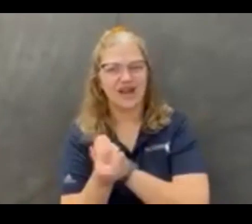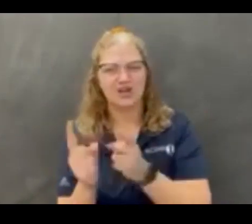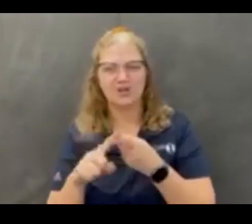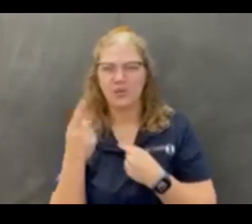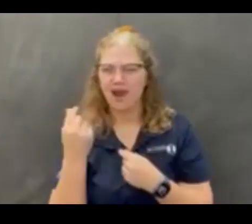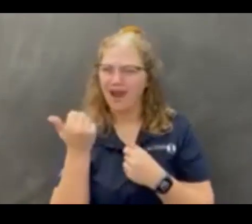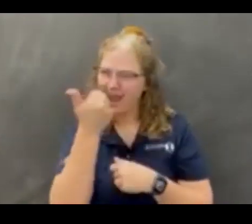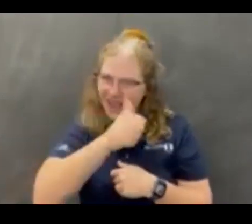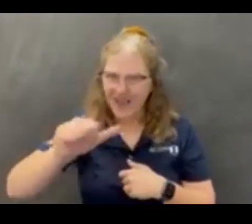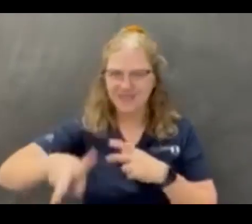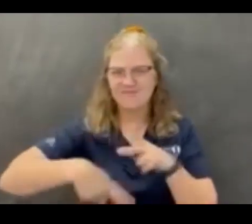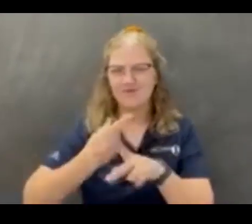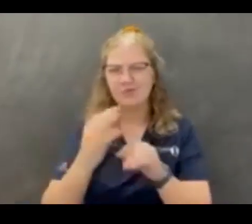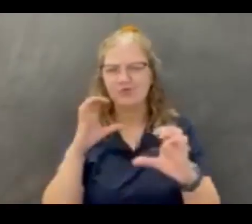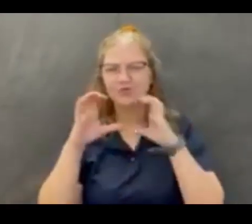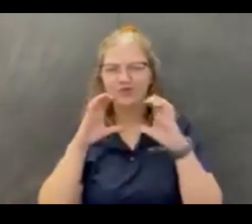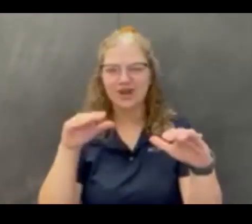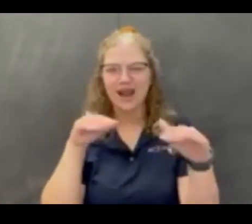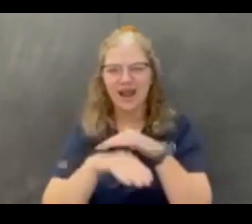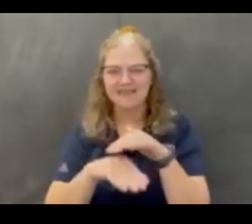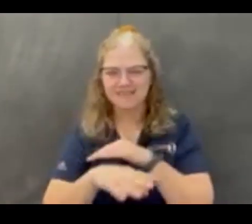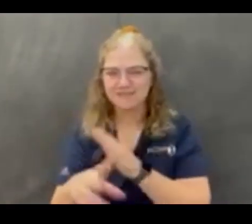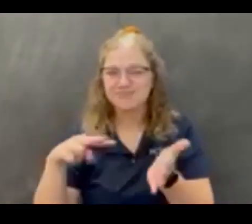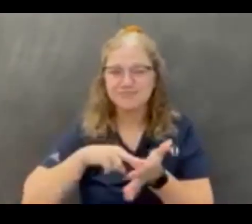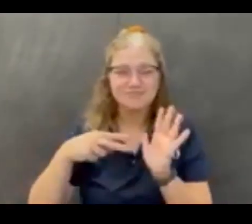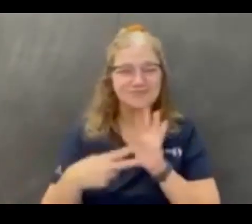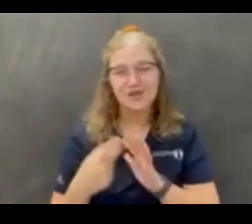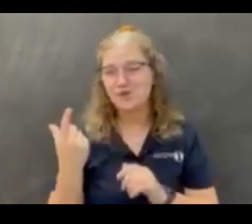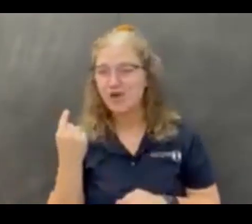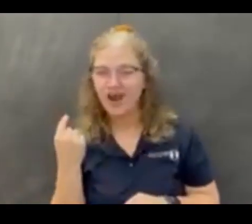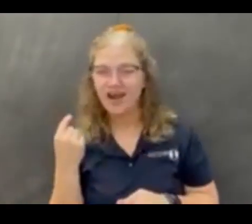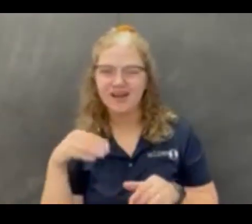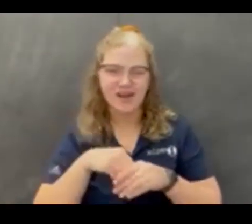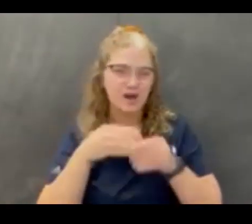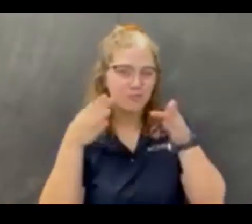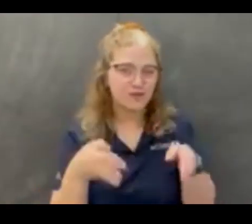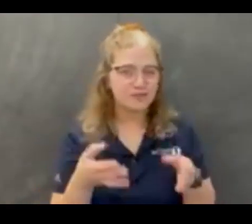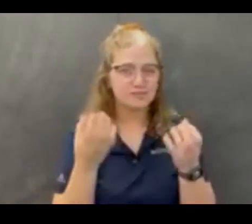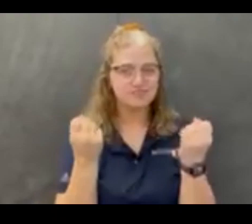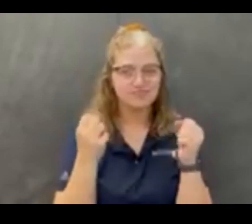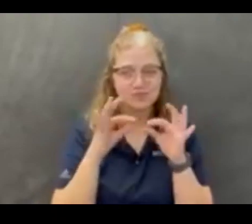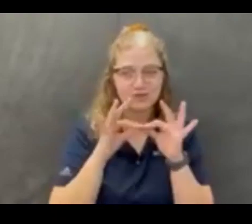wanted to let you know that that's now changed to any kind of communication access! So you can